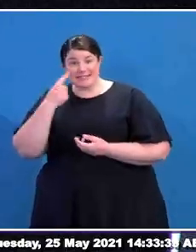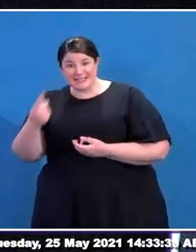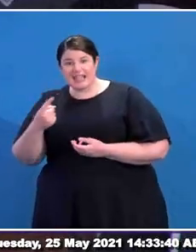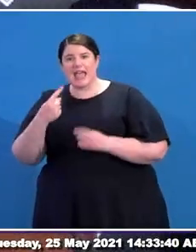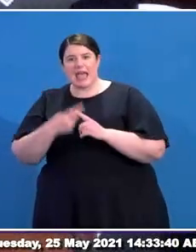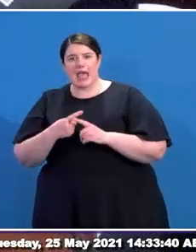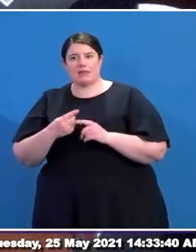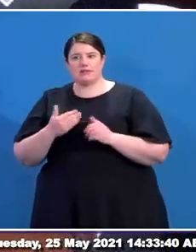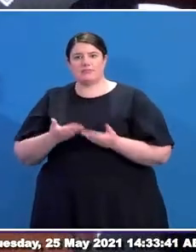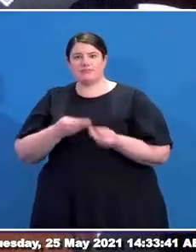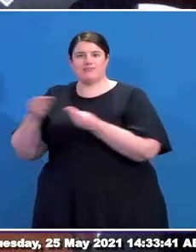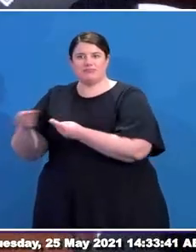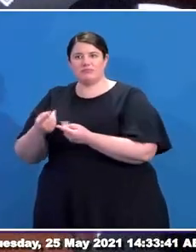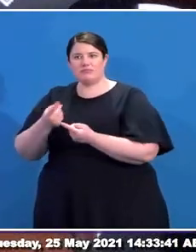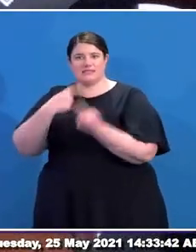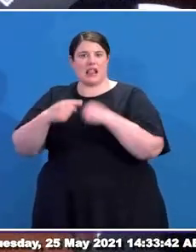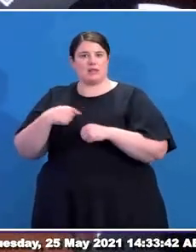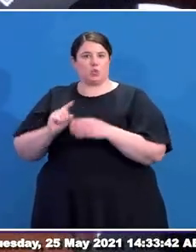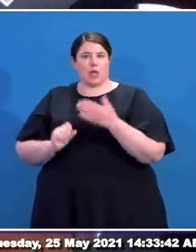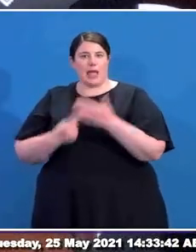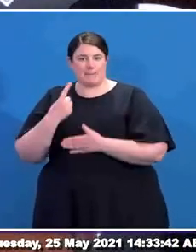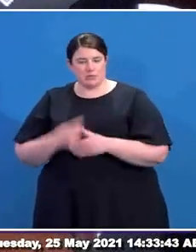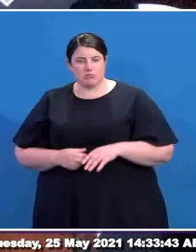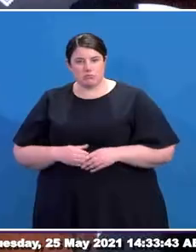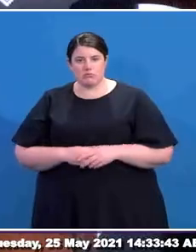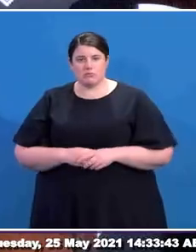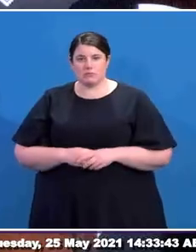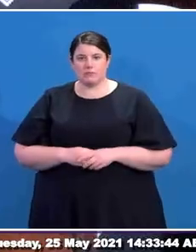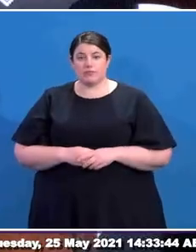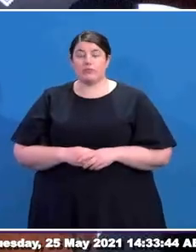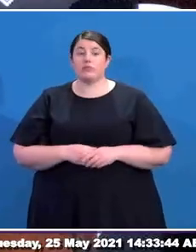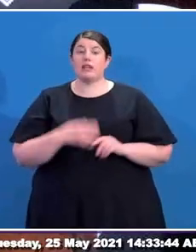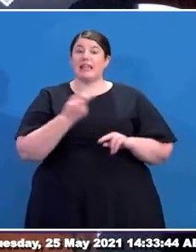If there's allegations that somebody has engaged in misconduct or